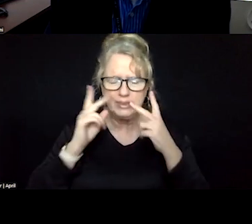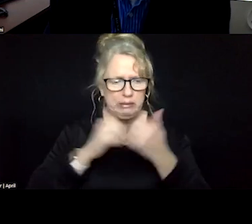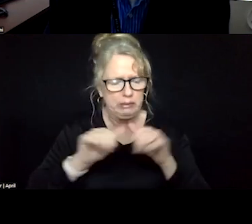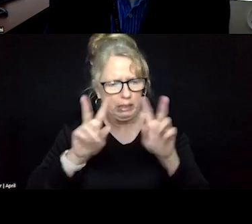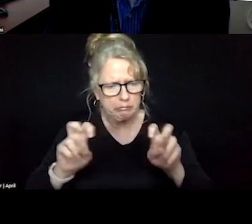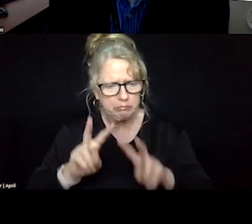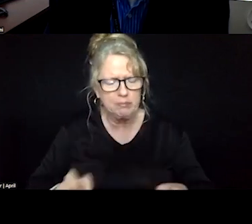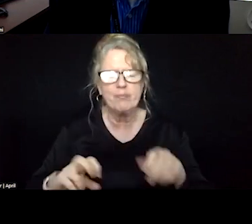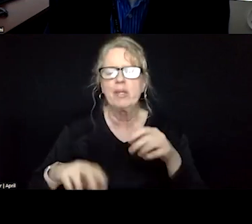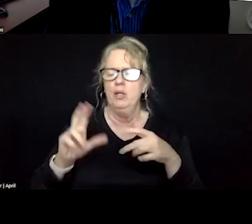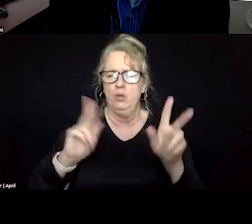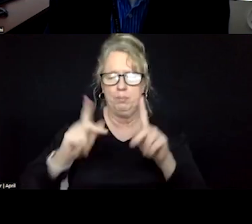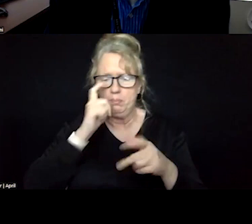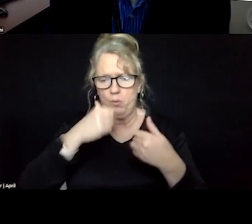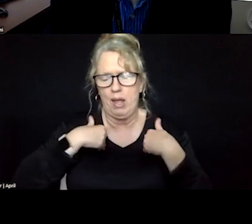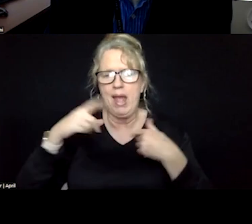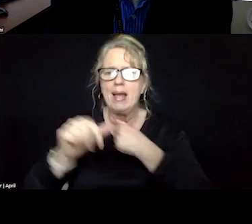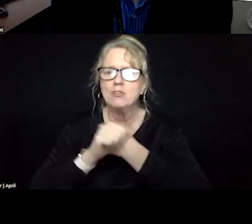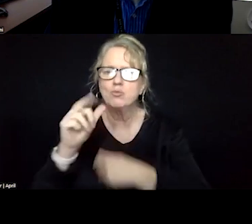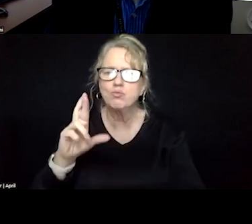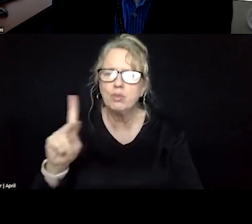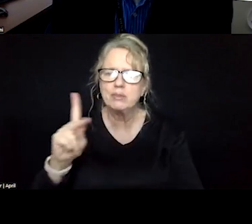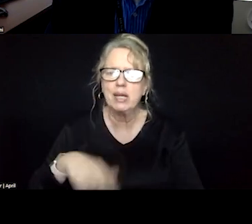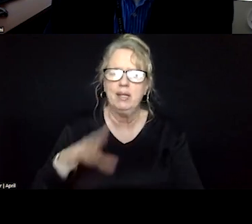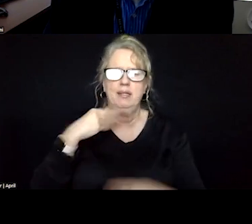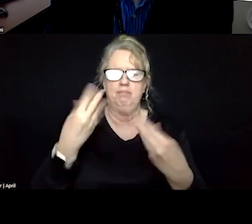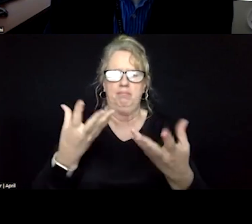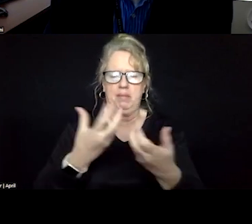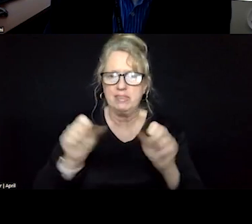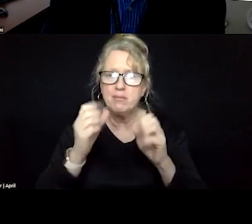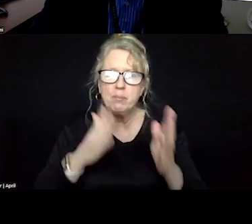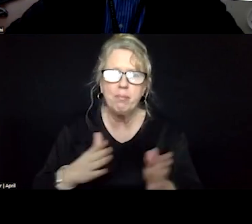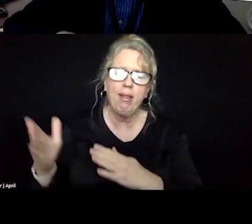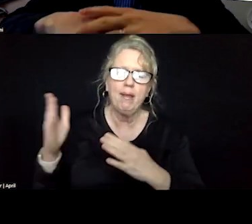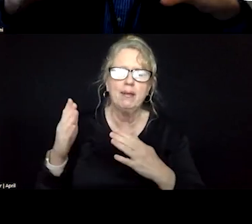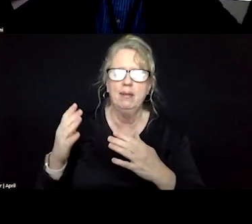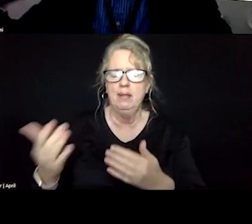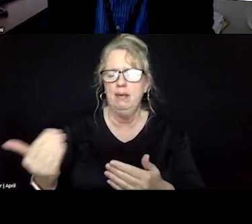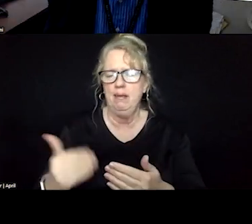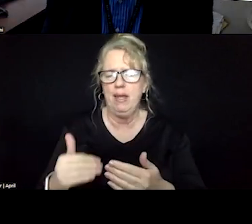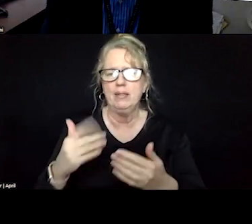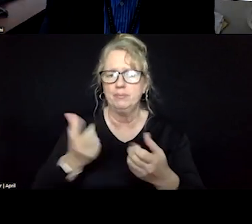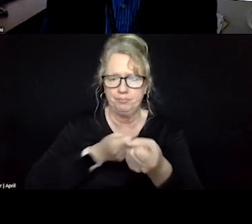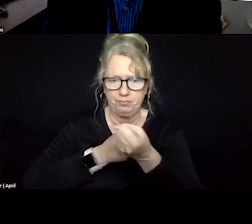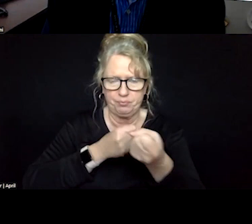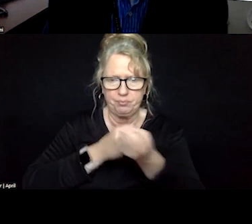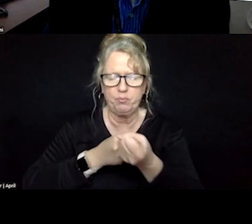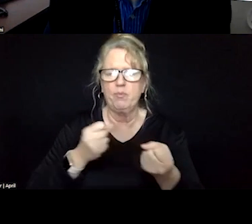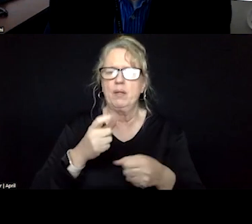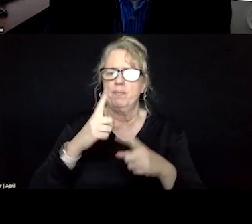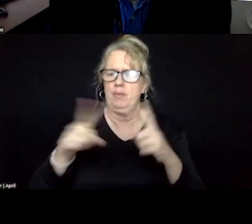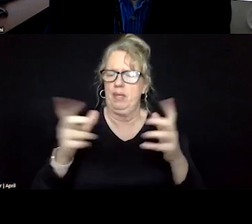AND THOSE PEOPLE GOT A SAFETY PLAN AND SUPPORTED THAT WITH CARE